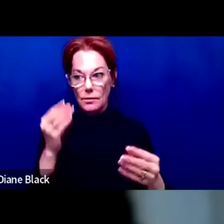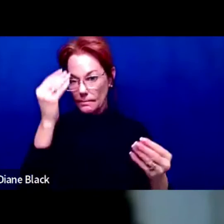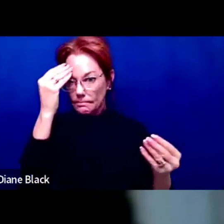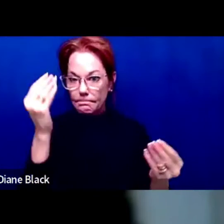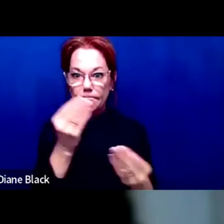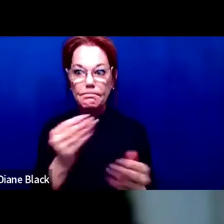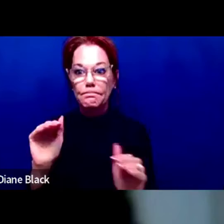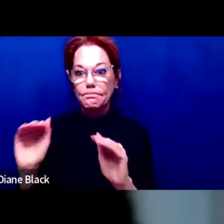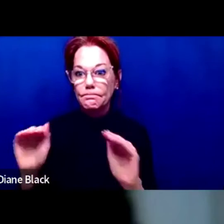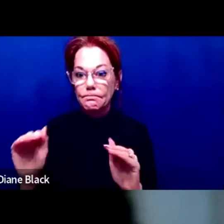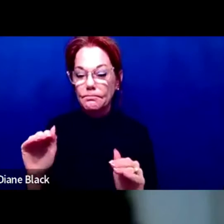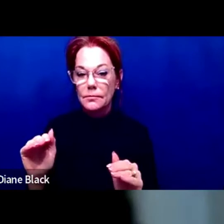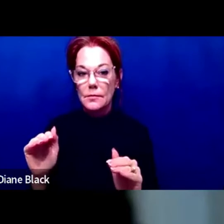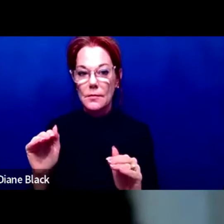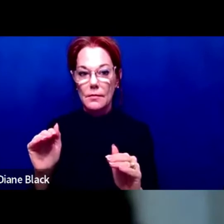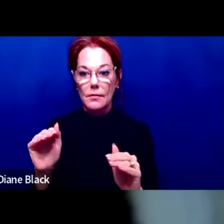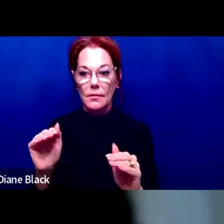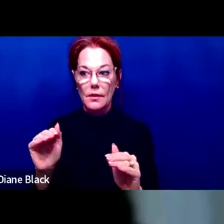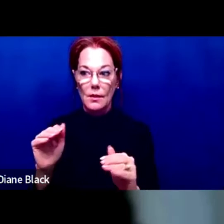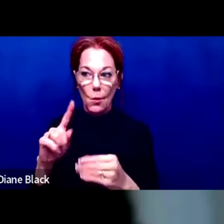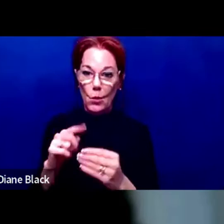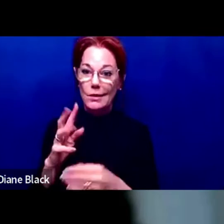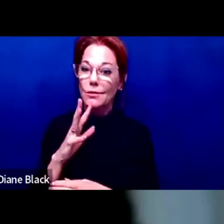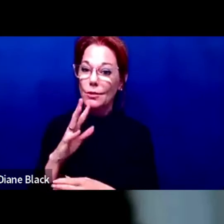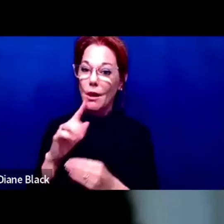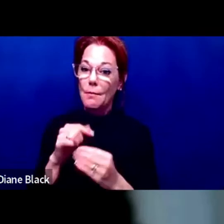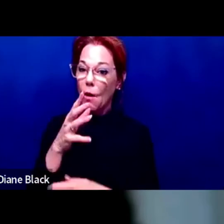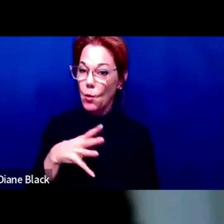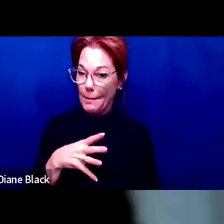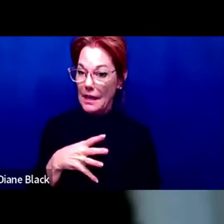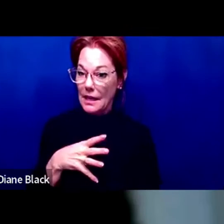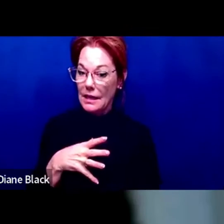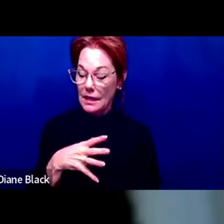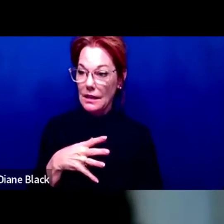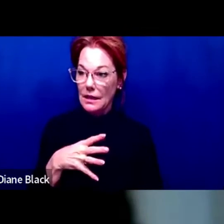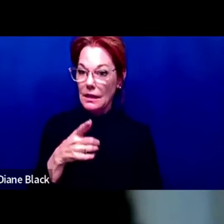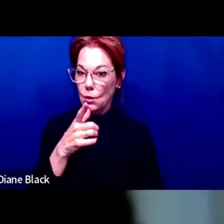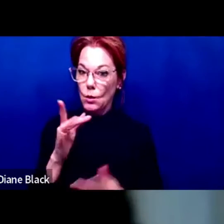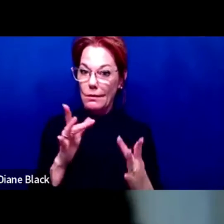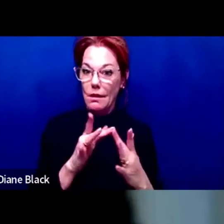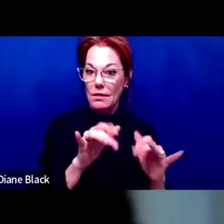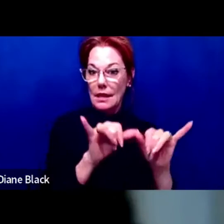talking about have, you know women that are coming into contact with the system that lets you know, if they've been